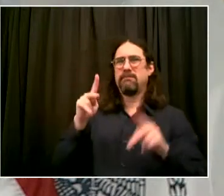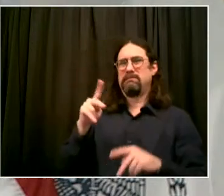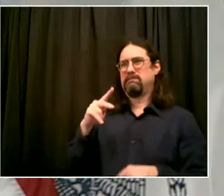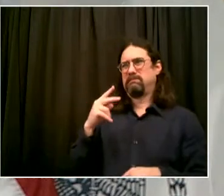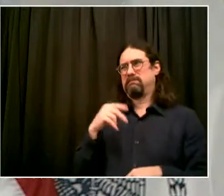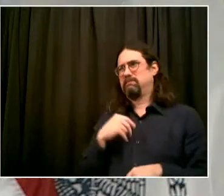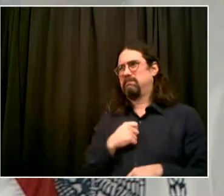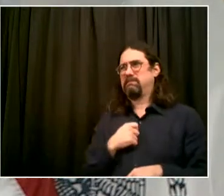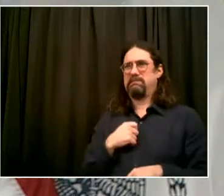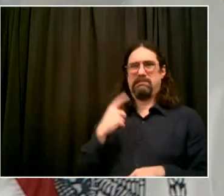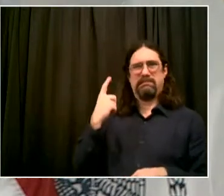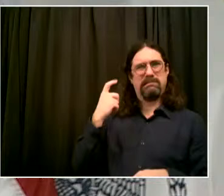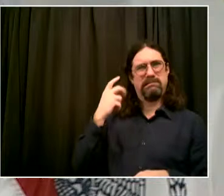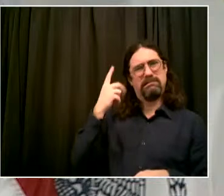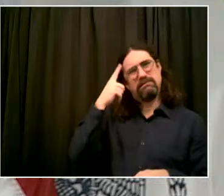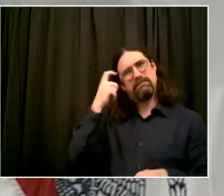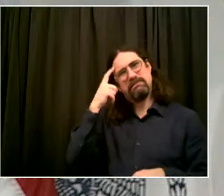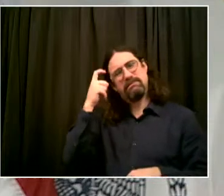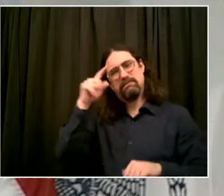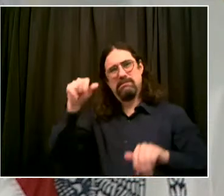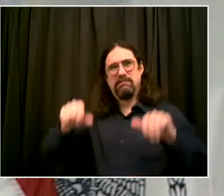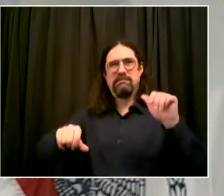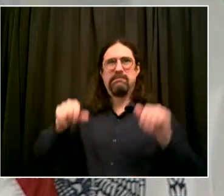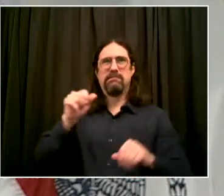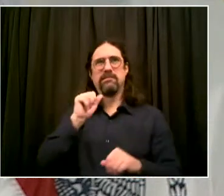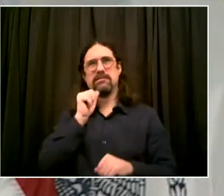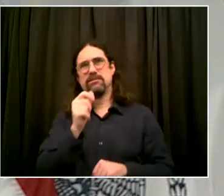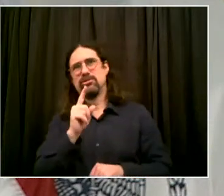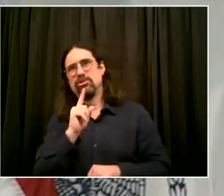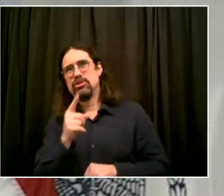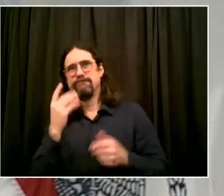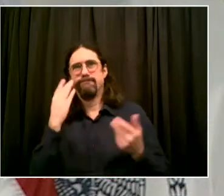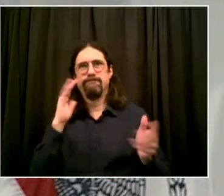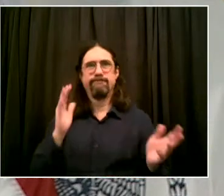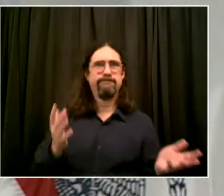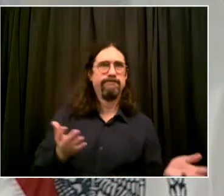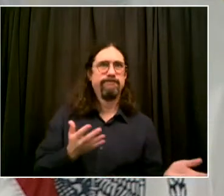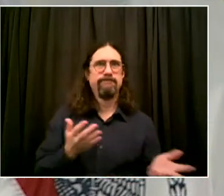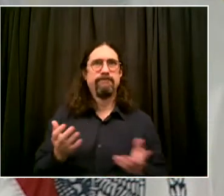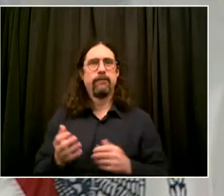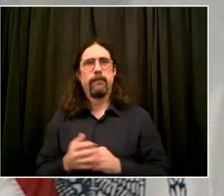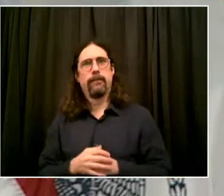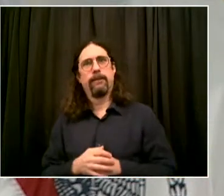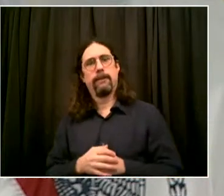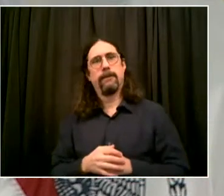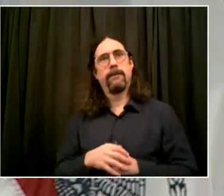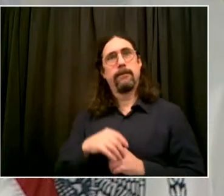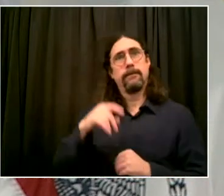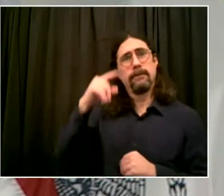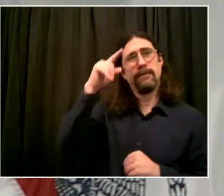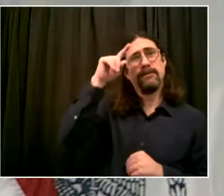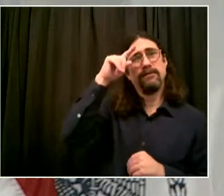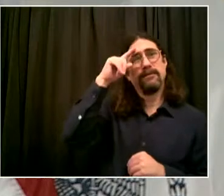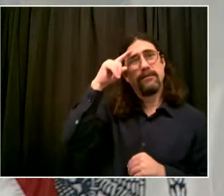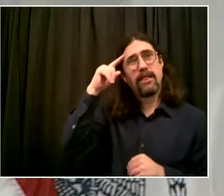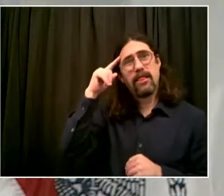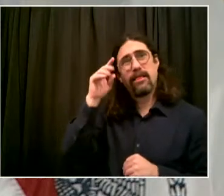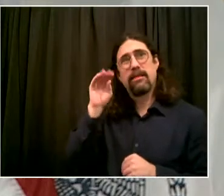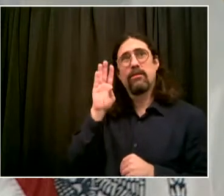COMMUNITIES OF COLOR WHERE THEHEER H HS ABEEN MISTRUST AND HISTORICAL EVIDENCE OF WHY PEOPLE SHOULD FEEL MISTRUST BEBEUCASE OF